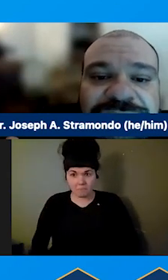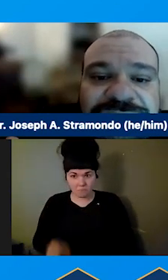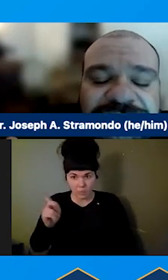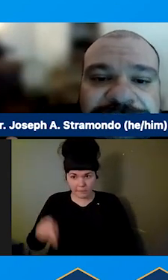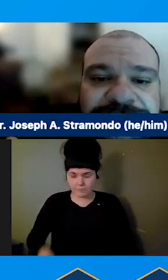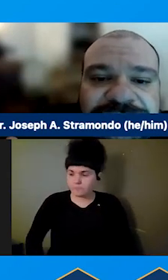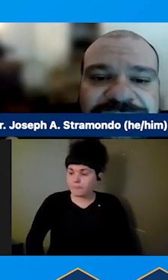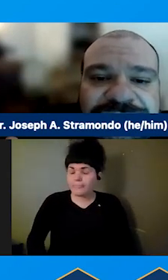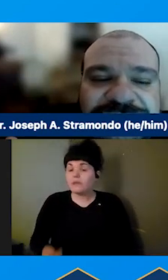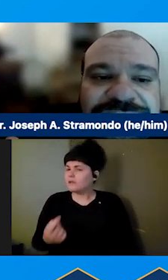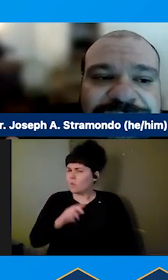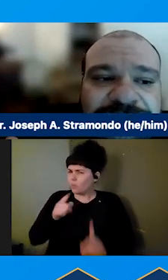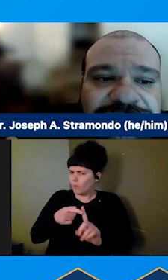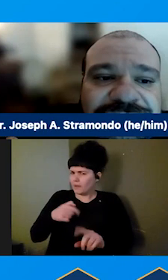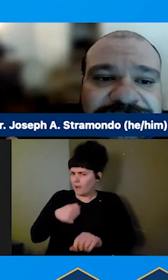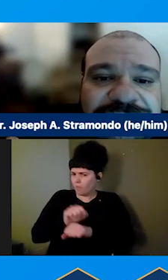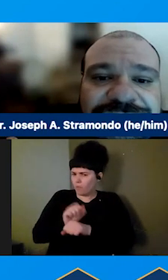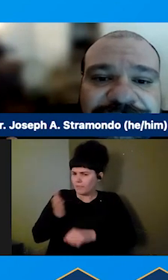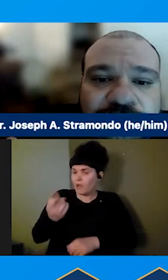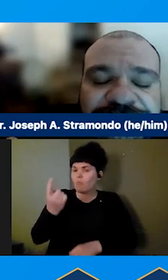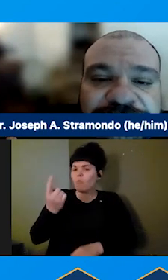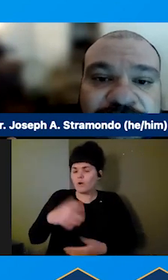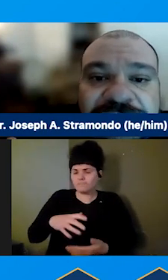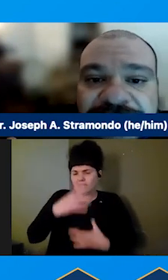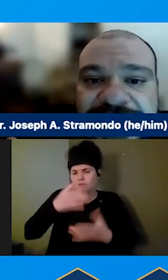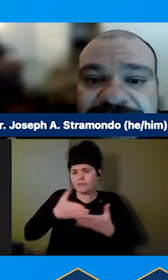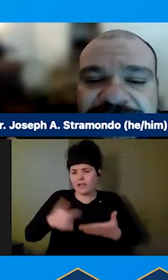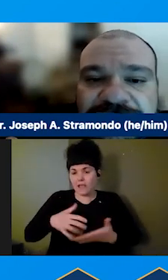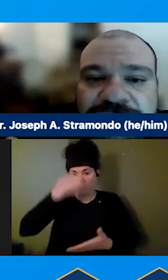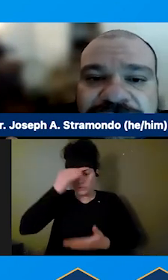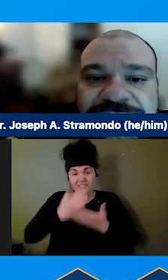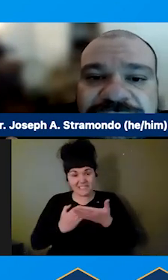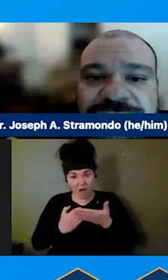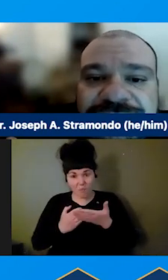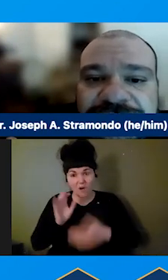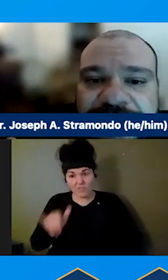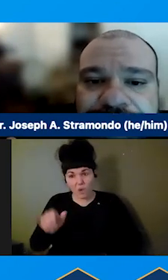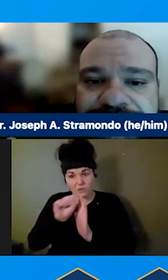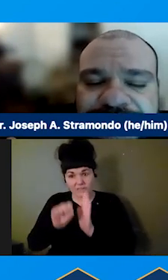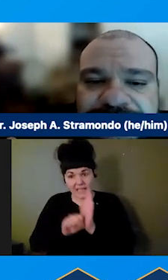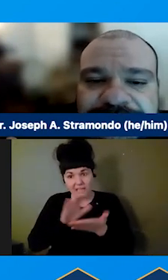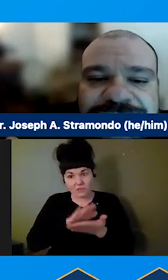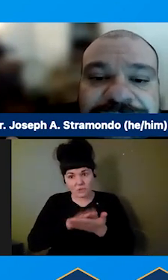learned while I was there is that some of these state schools thought that, well, they could